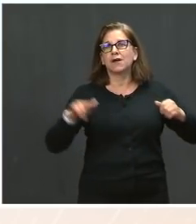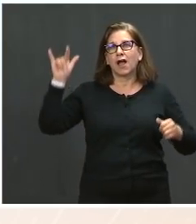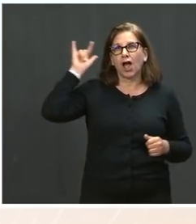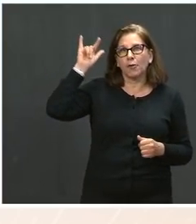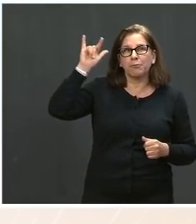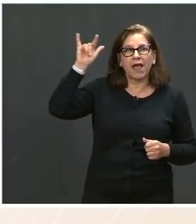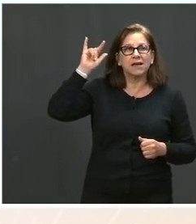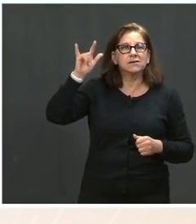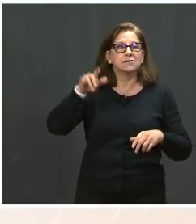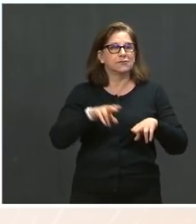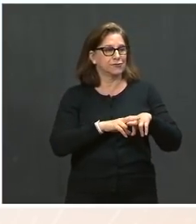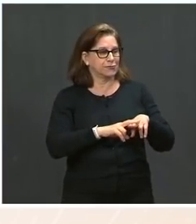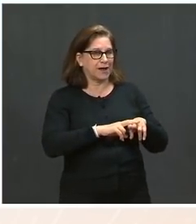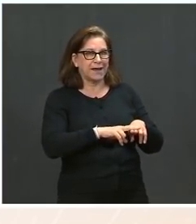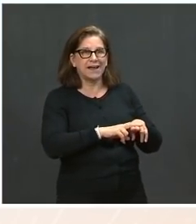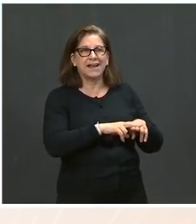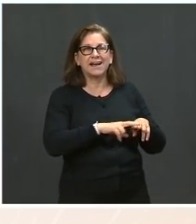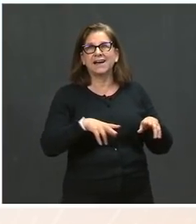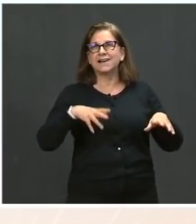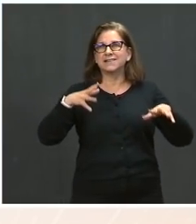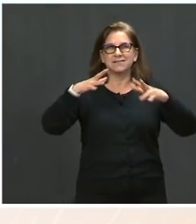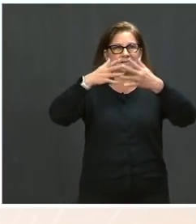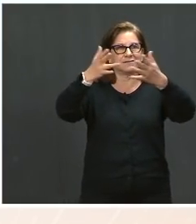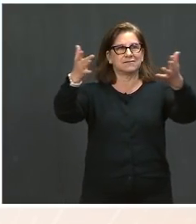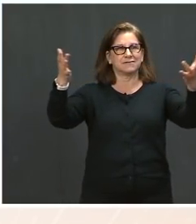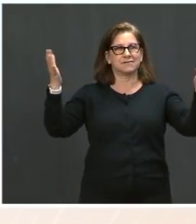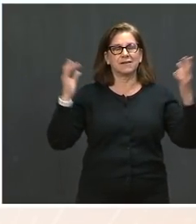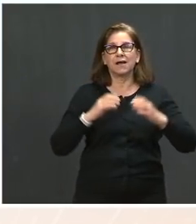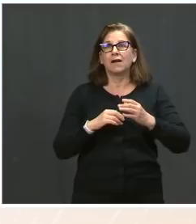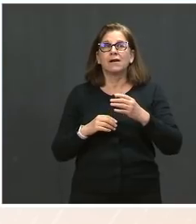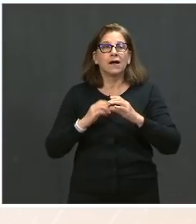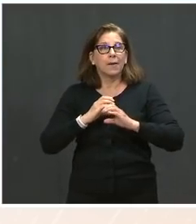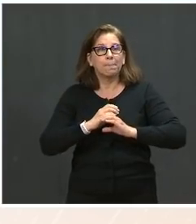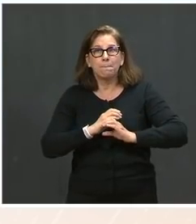and it is the pipes that pump water into our homes,